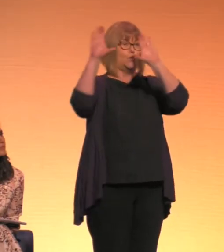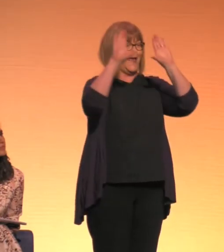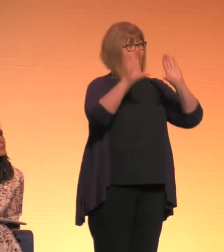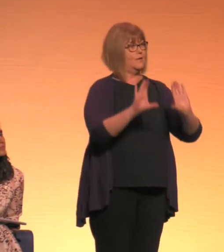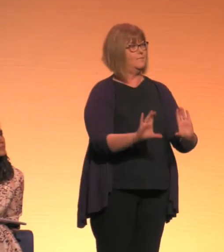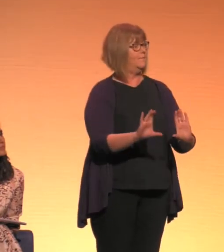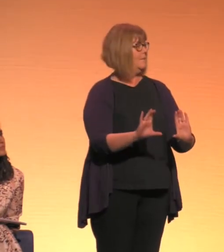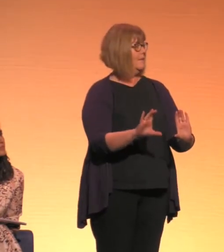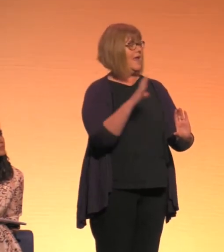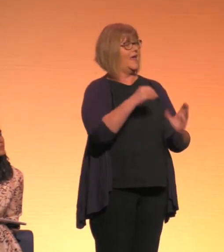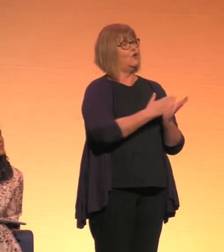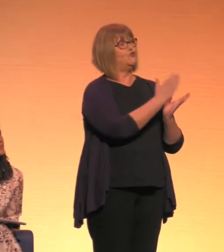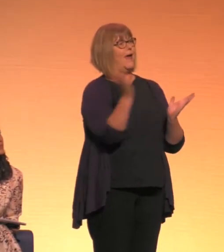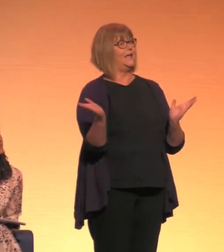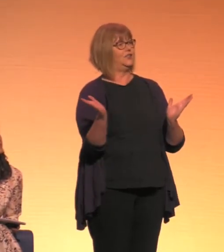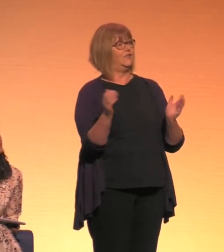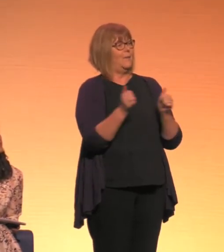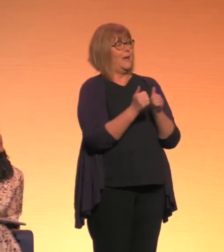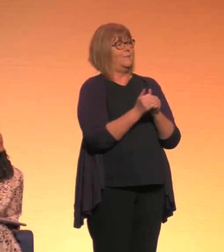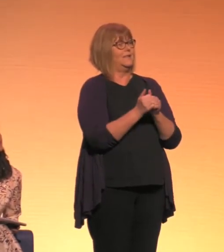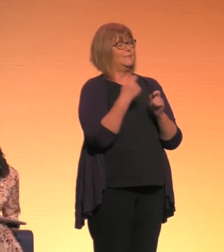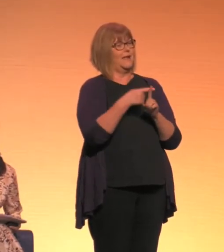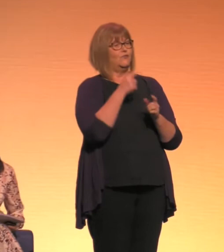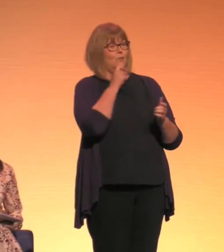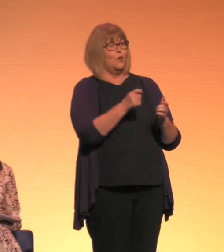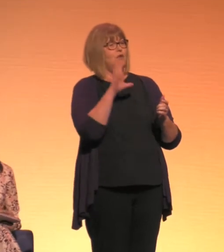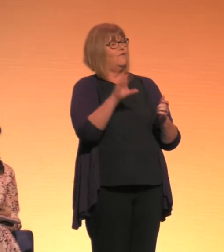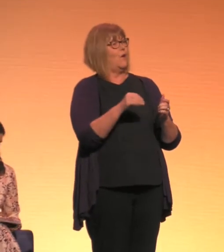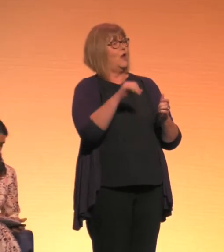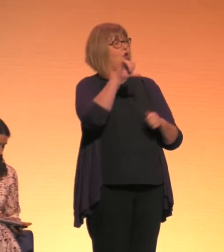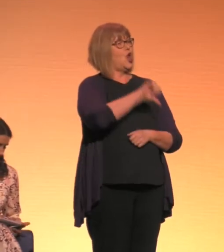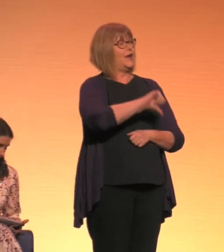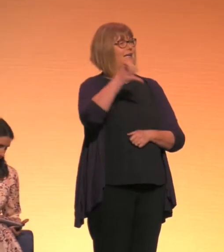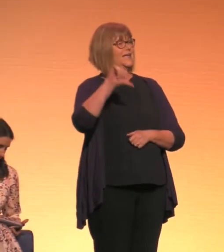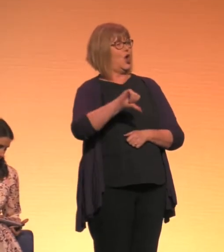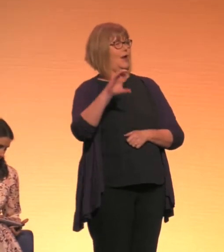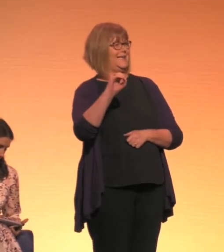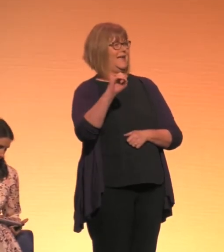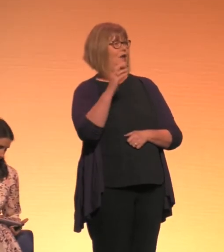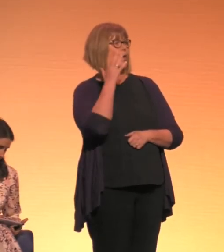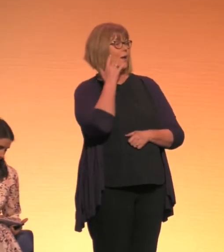contained a range of papers and reports from the 1990s that I had accumulated when I was a public health medicine